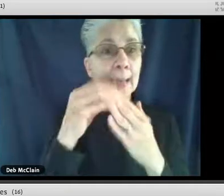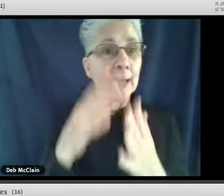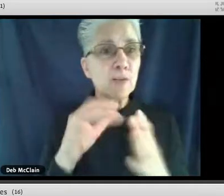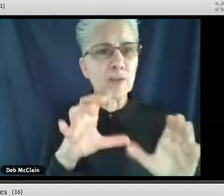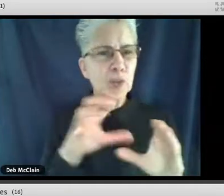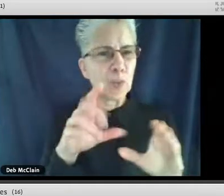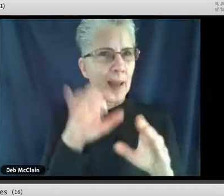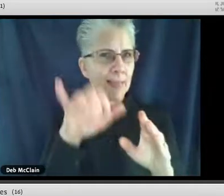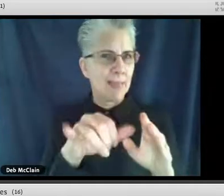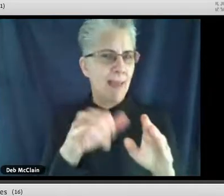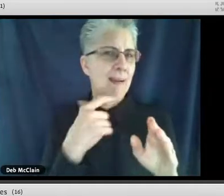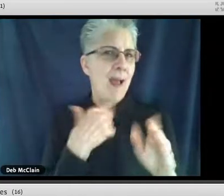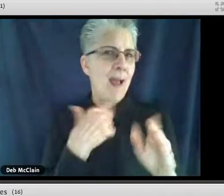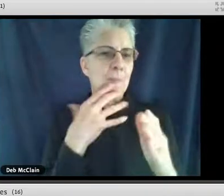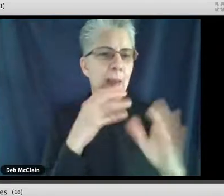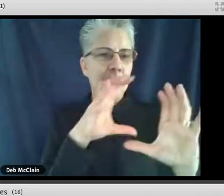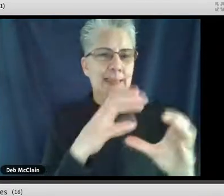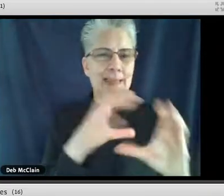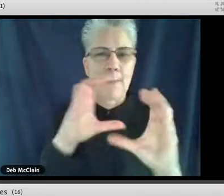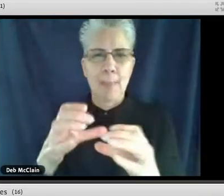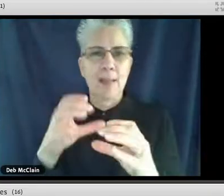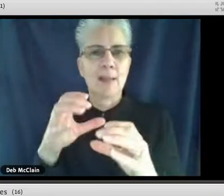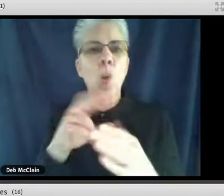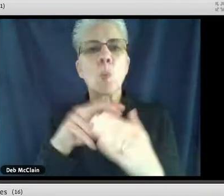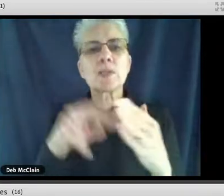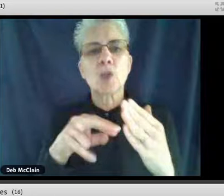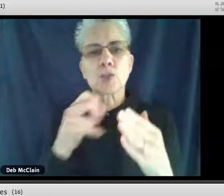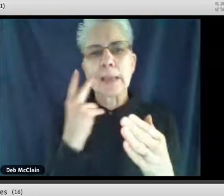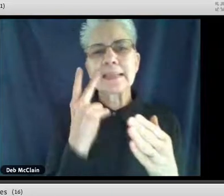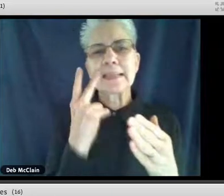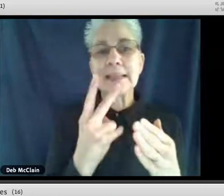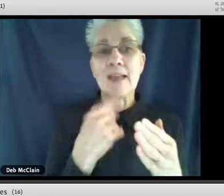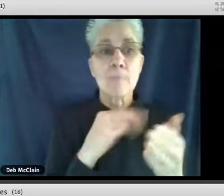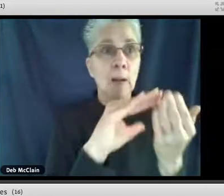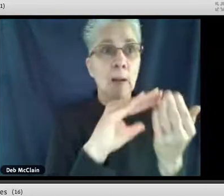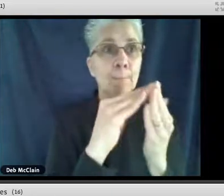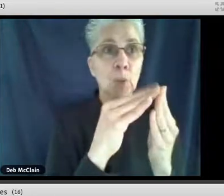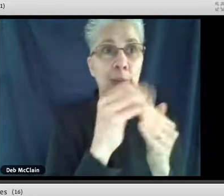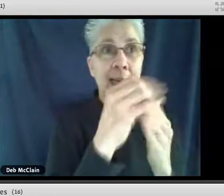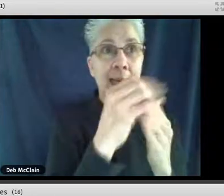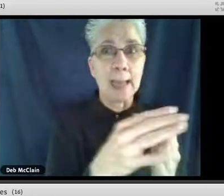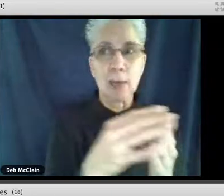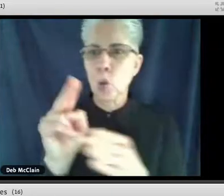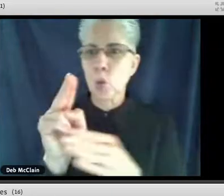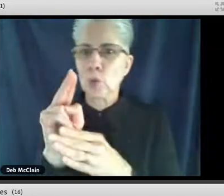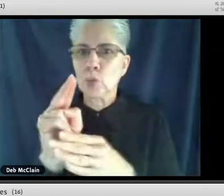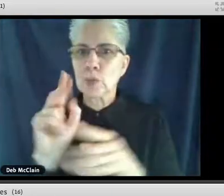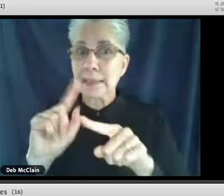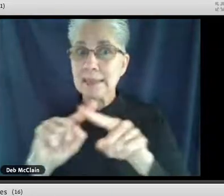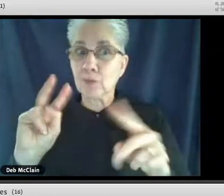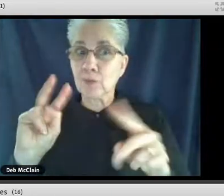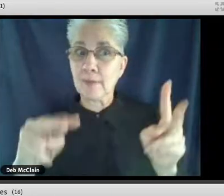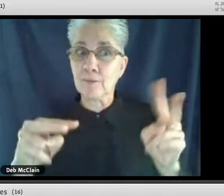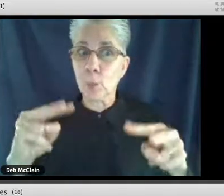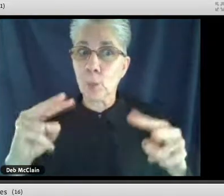I would maybe segment my results so I can see if my community leaders and my users have different views.